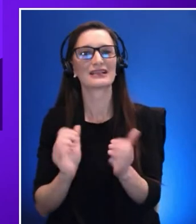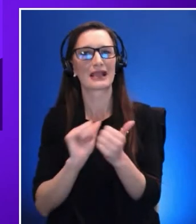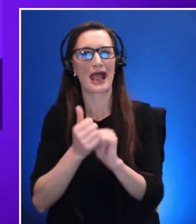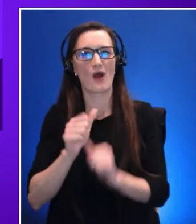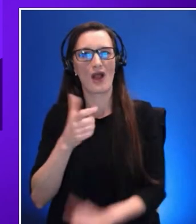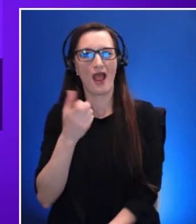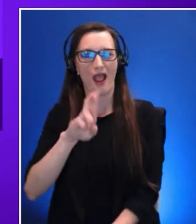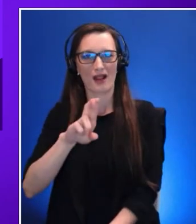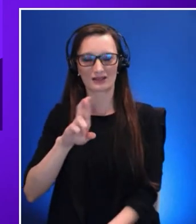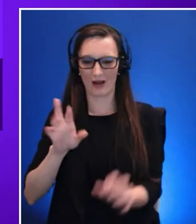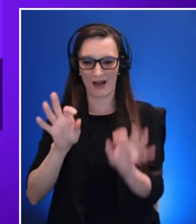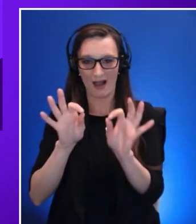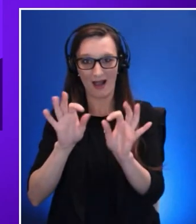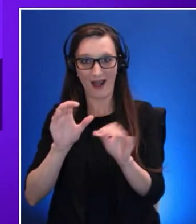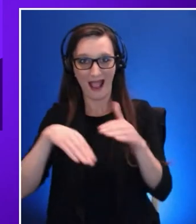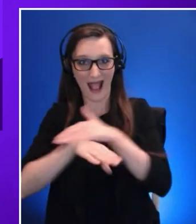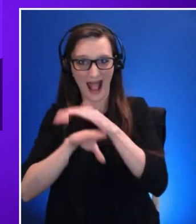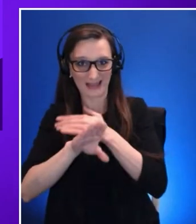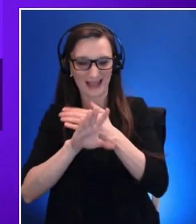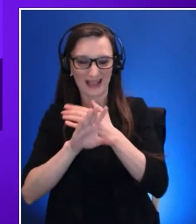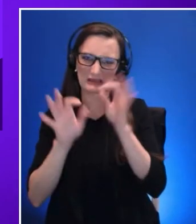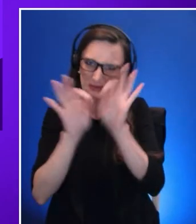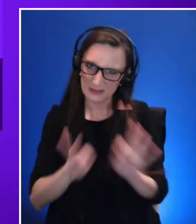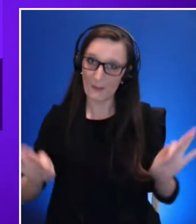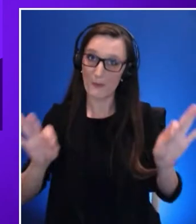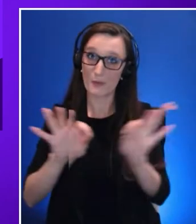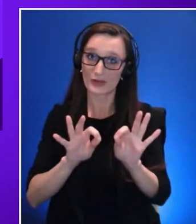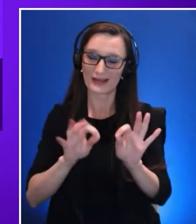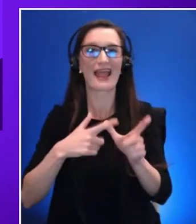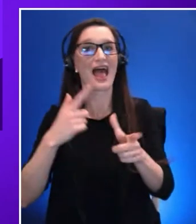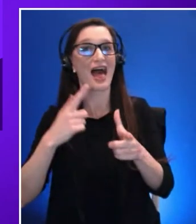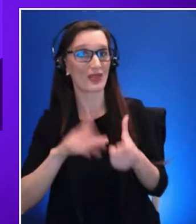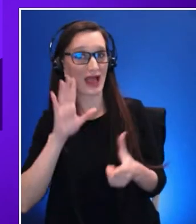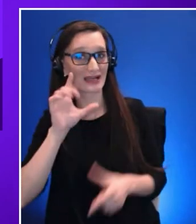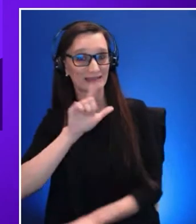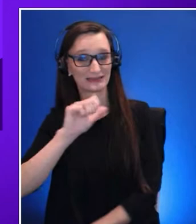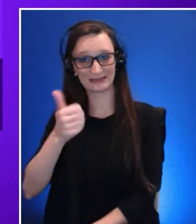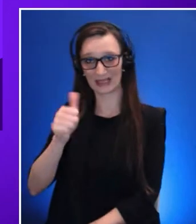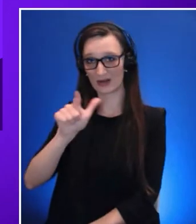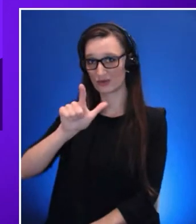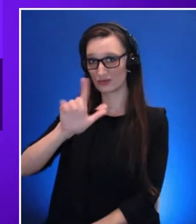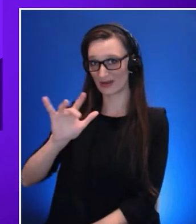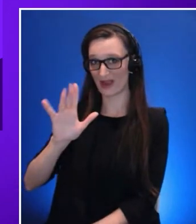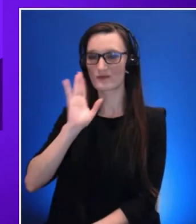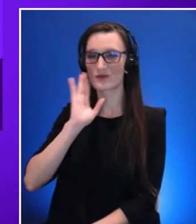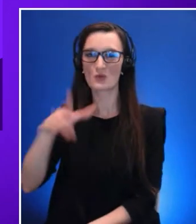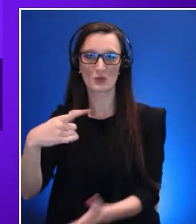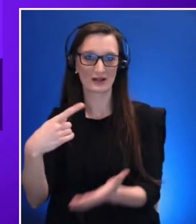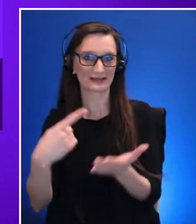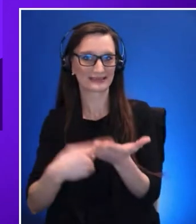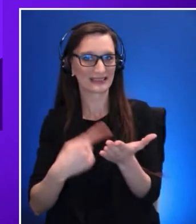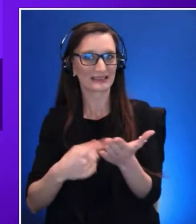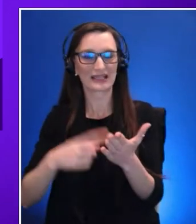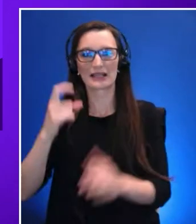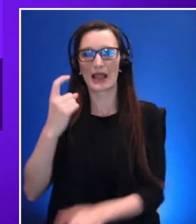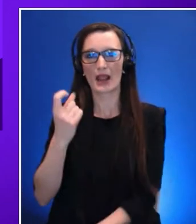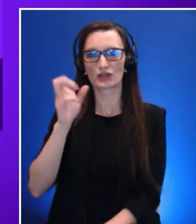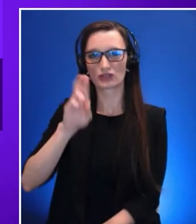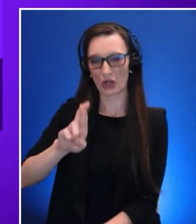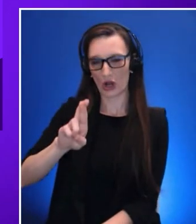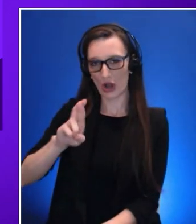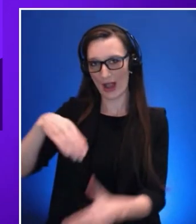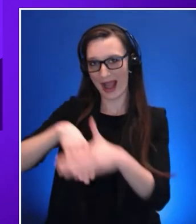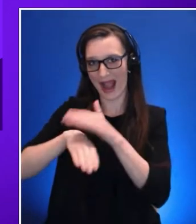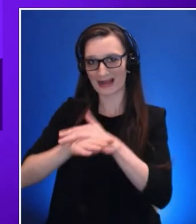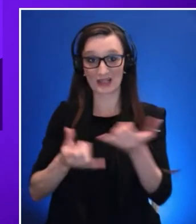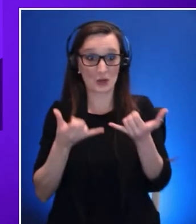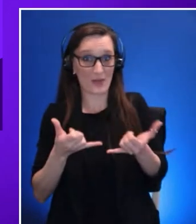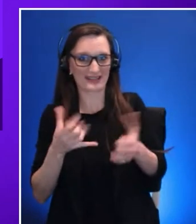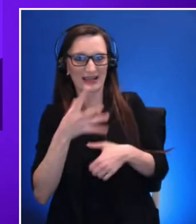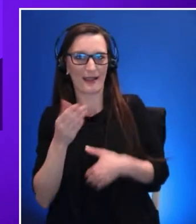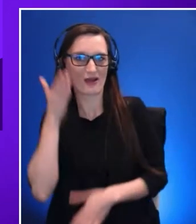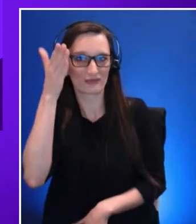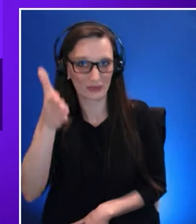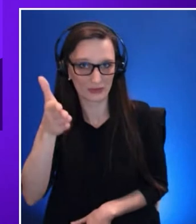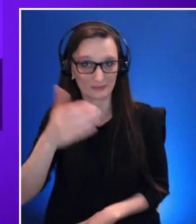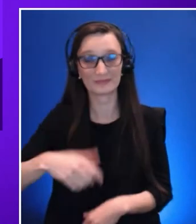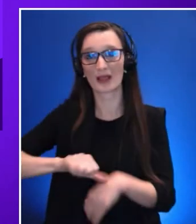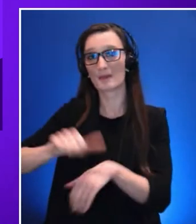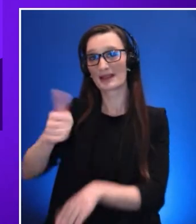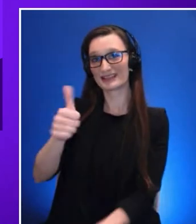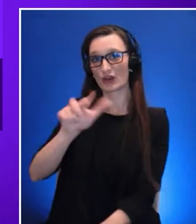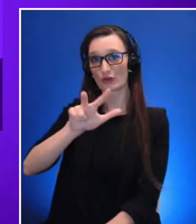by at 10 25 a session called XR Access present and future at 10 35 we'll have a keynote inclusive XR